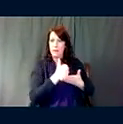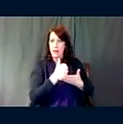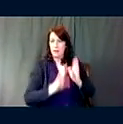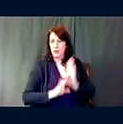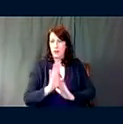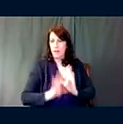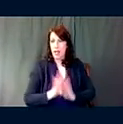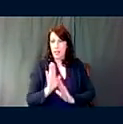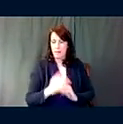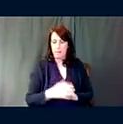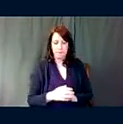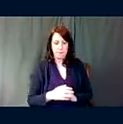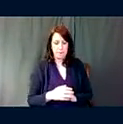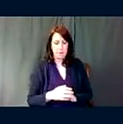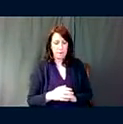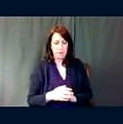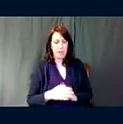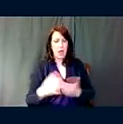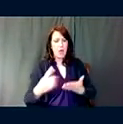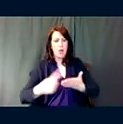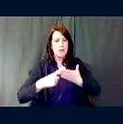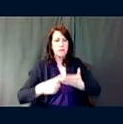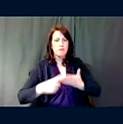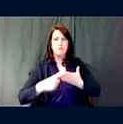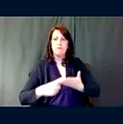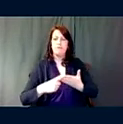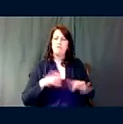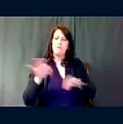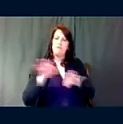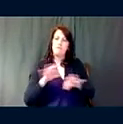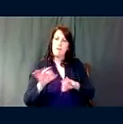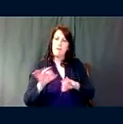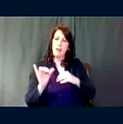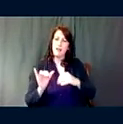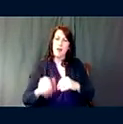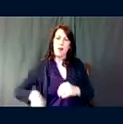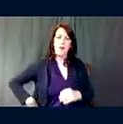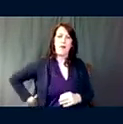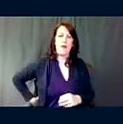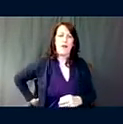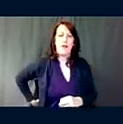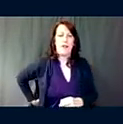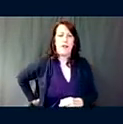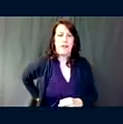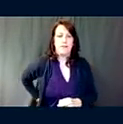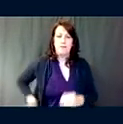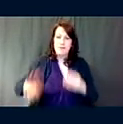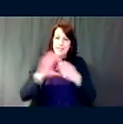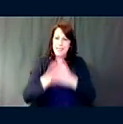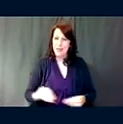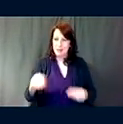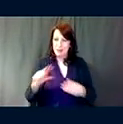HELPED US TO DEVELOP. THROUGHOUT THIS TALK I WANT TO